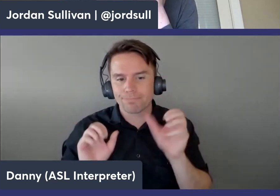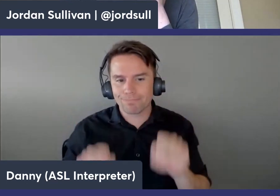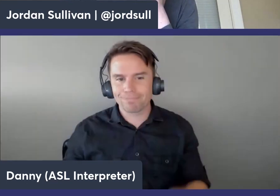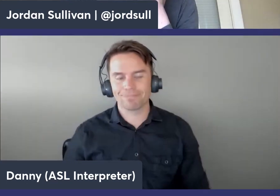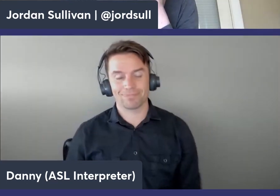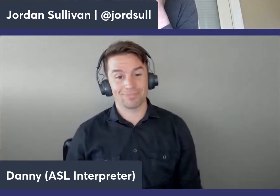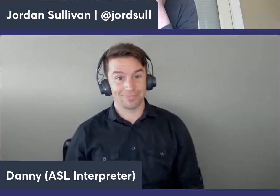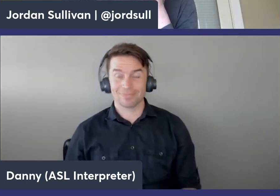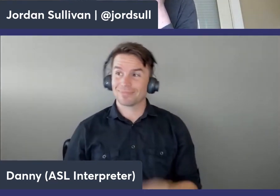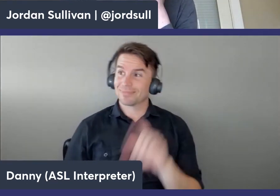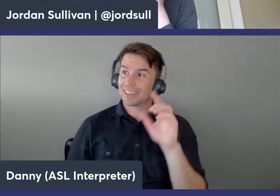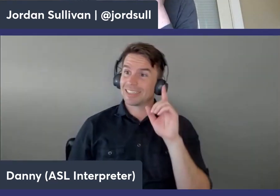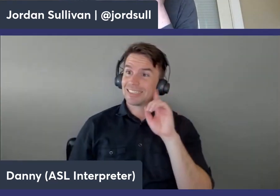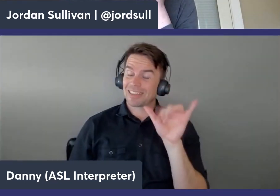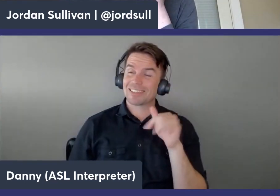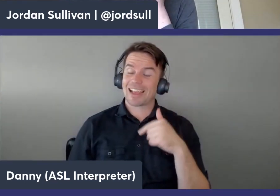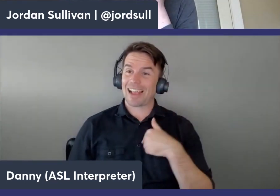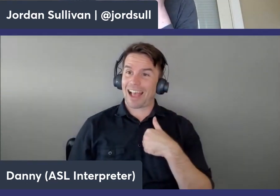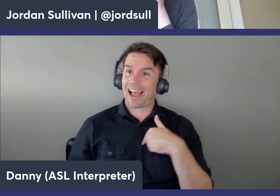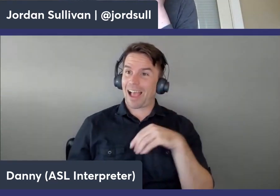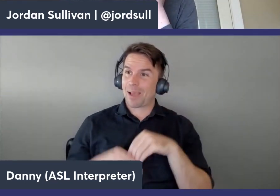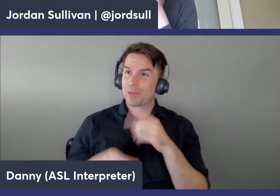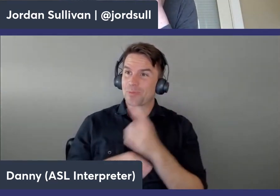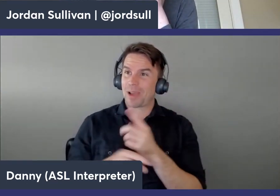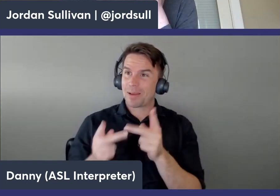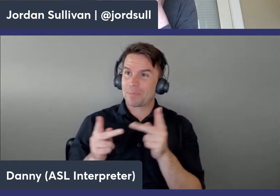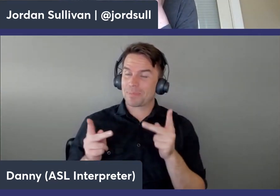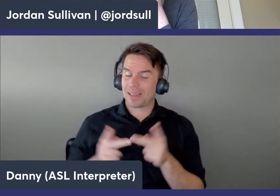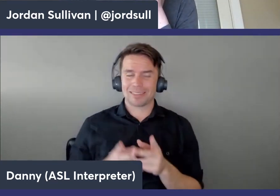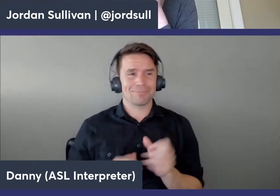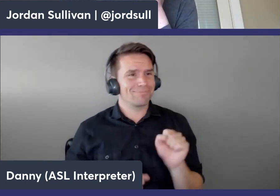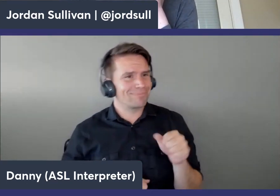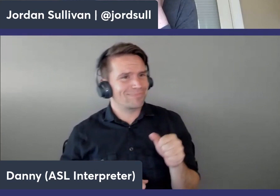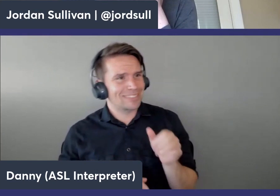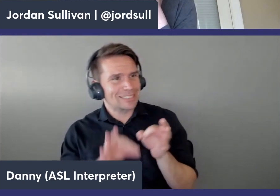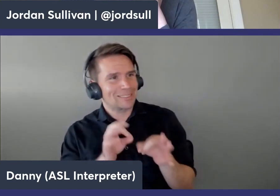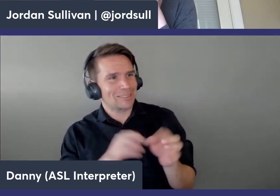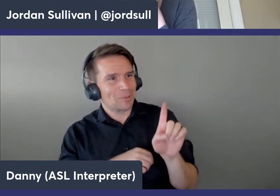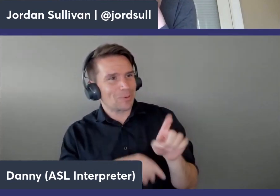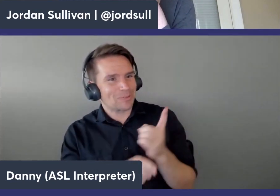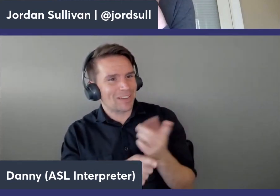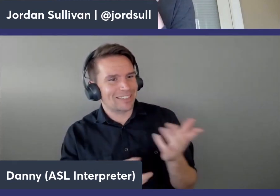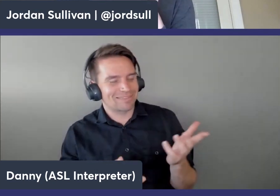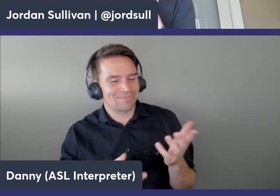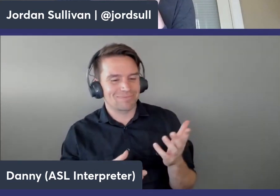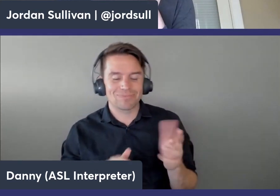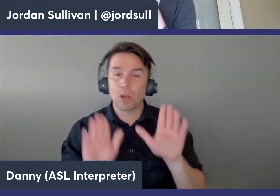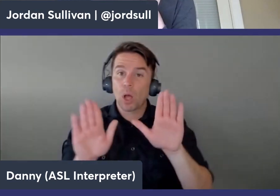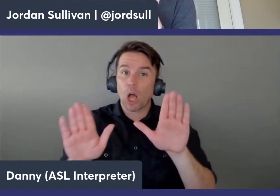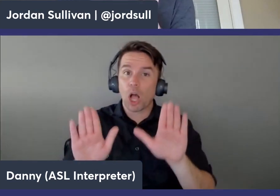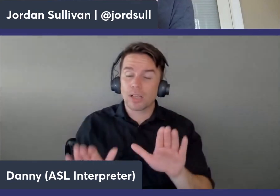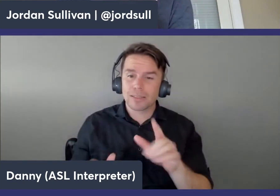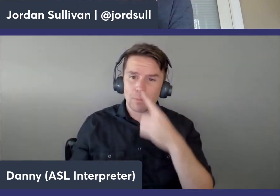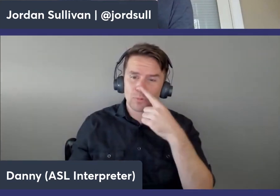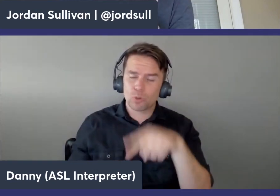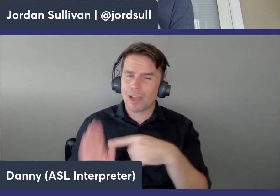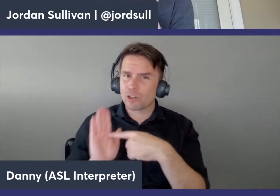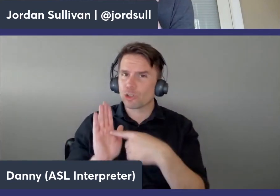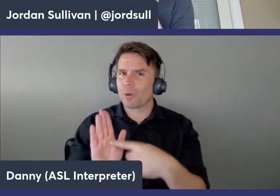what an easy question. (laugh) Awesome. So, can you give us a little taste of this delightful workshop? Sure. Yeah.